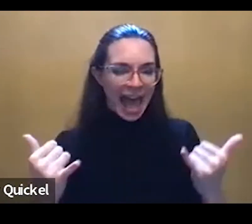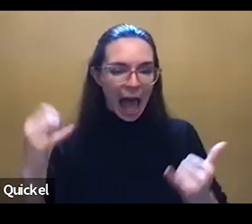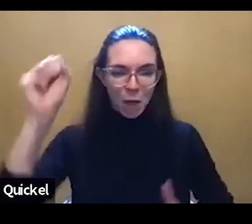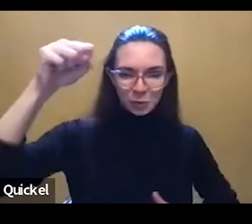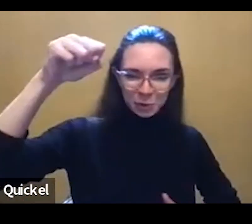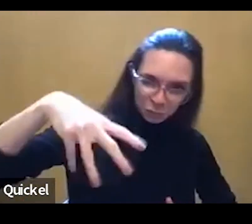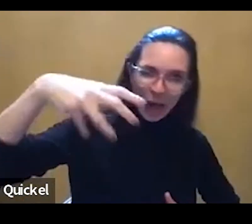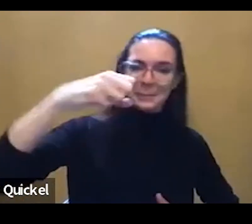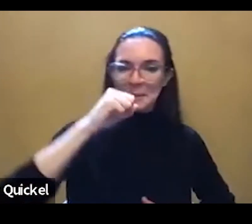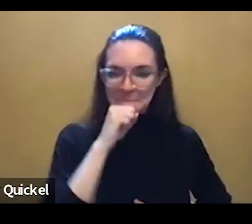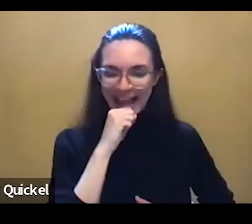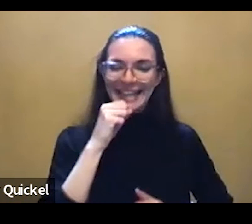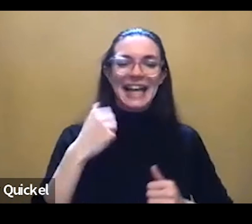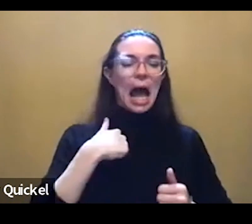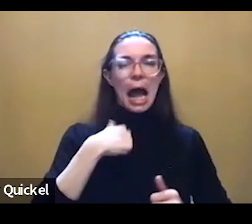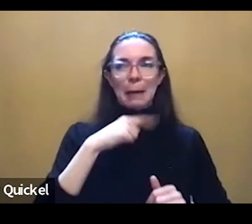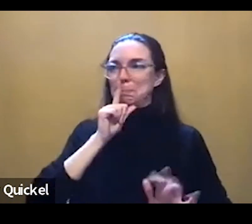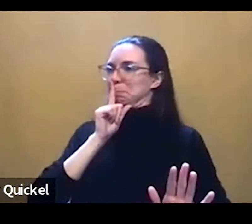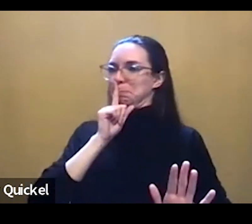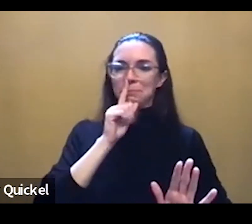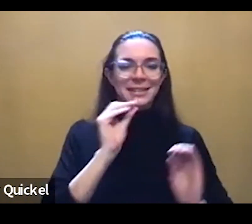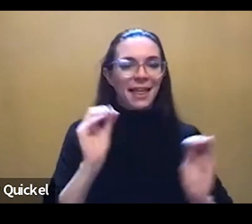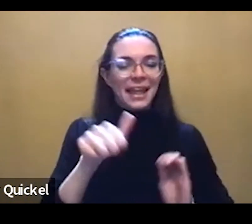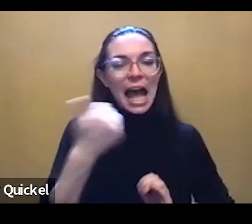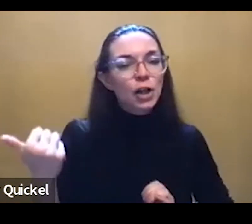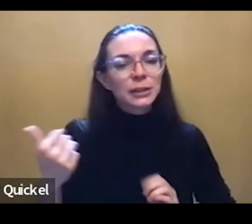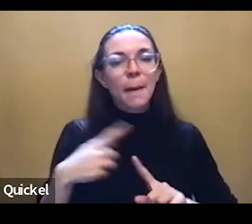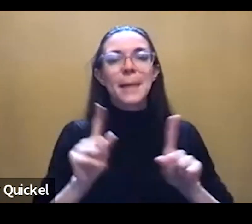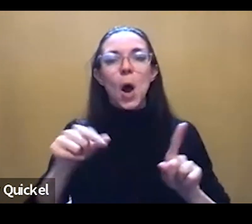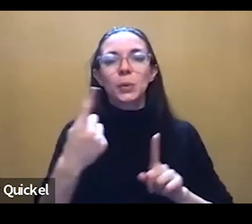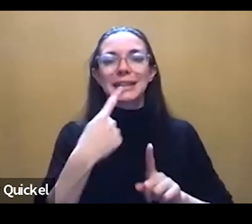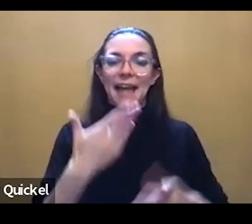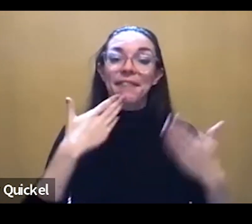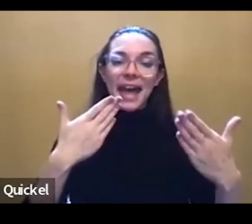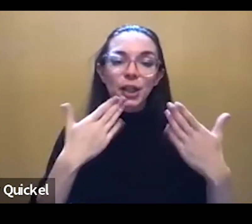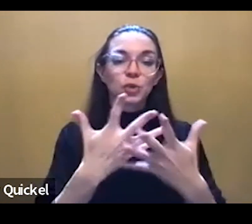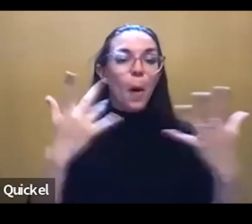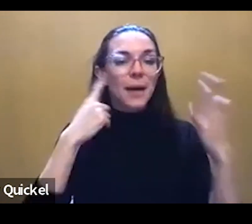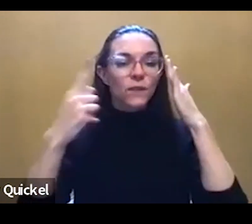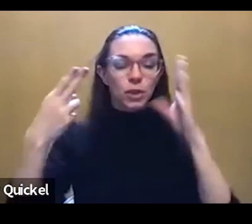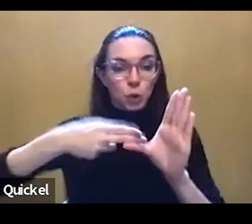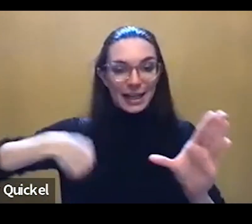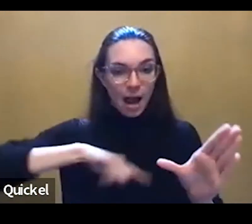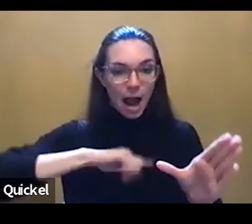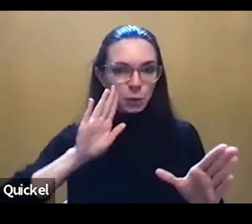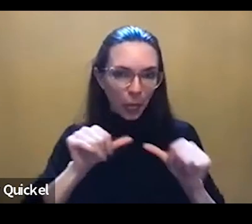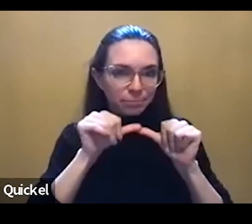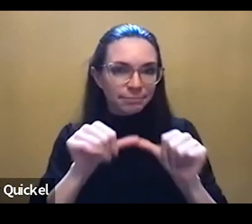not going to speak any other words other than to say thank you so much for joining us. Let's maintain communication. Let us know